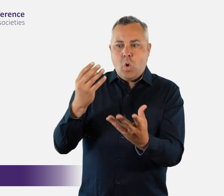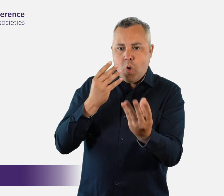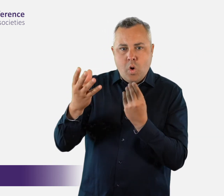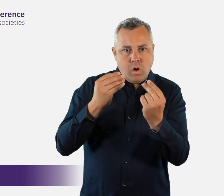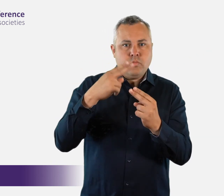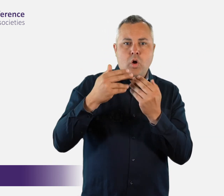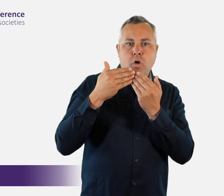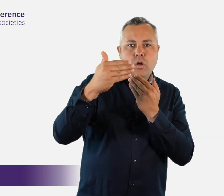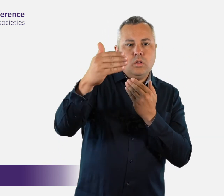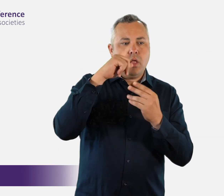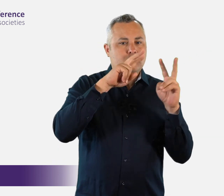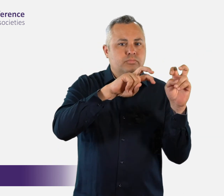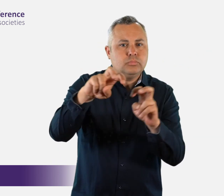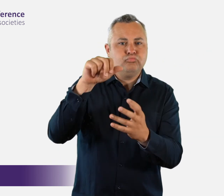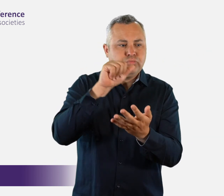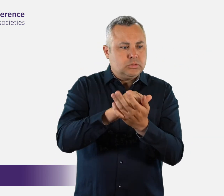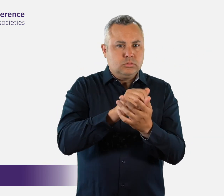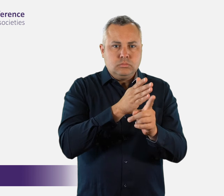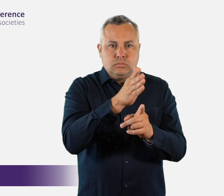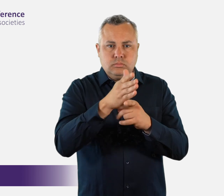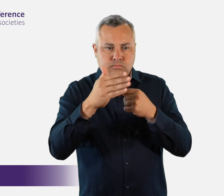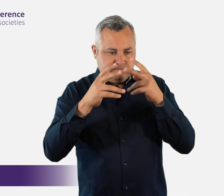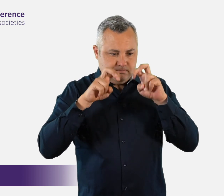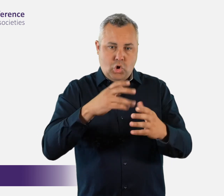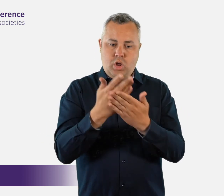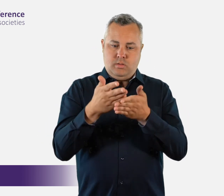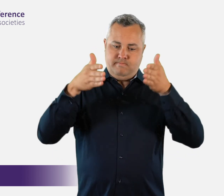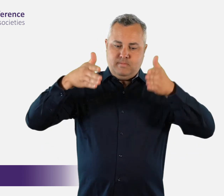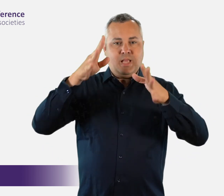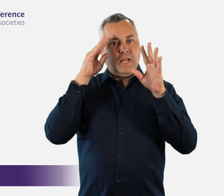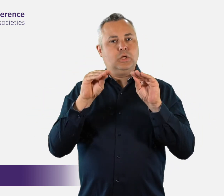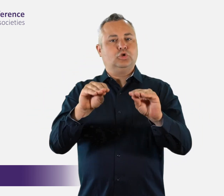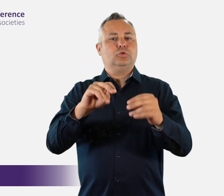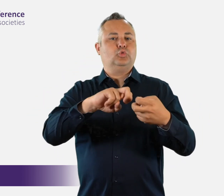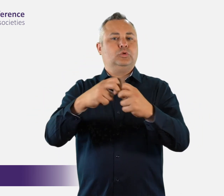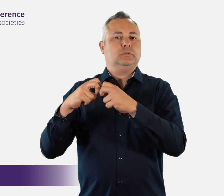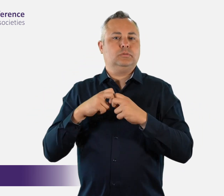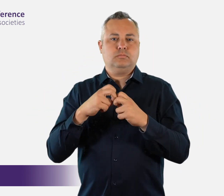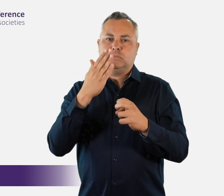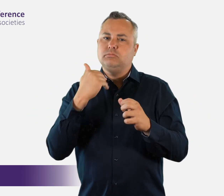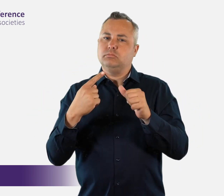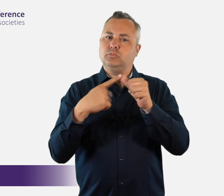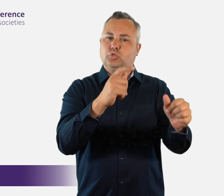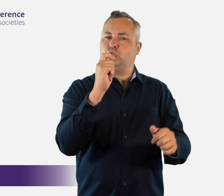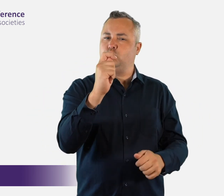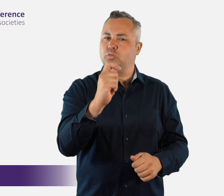to inform the future work of the Royal Commission on education issues.